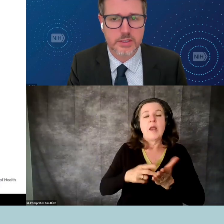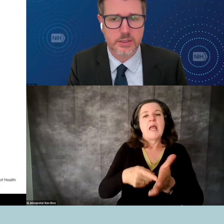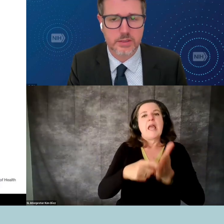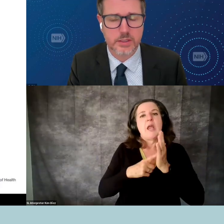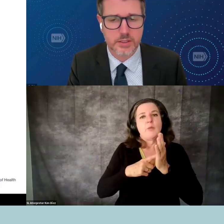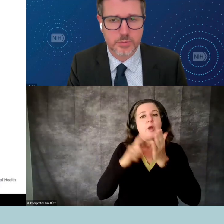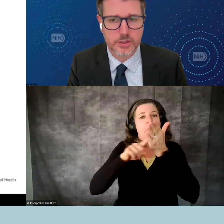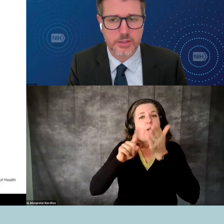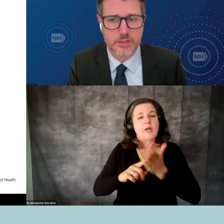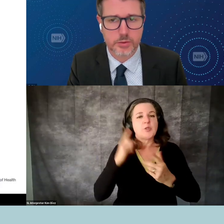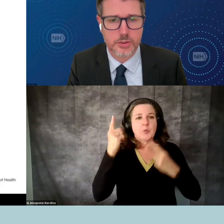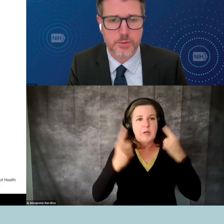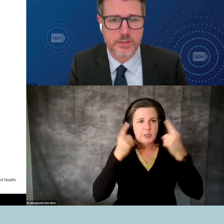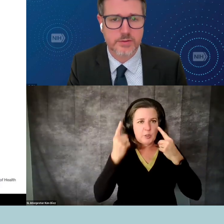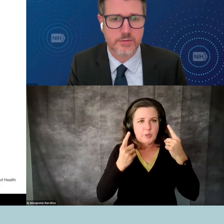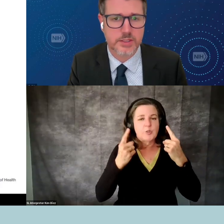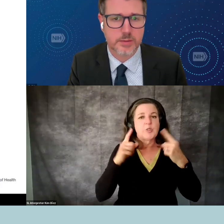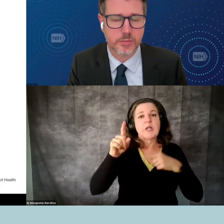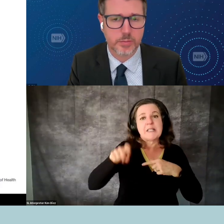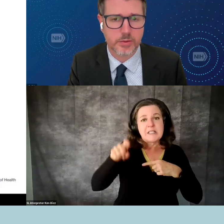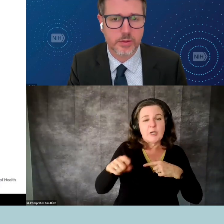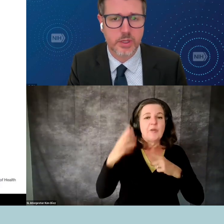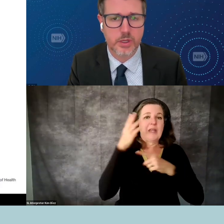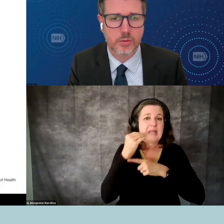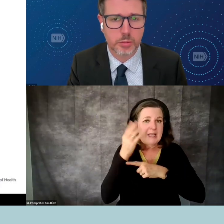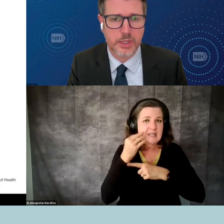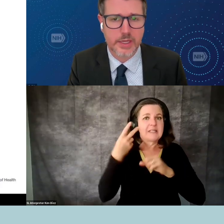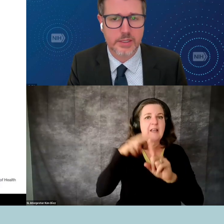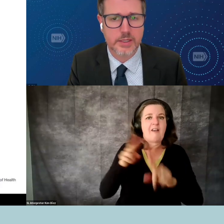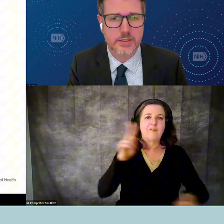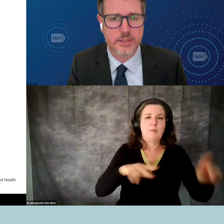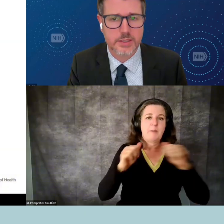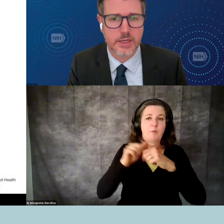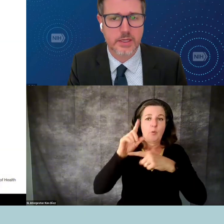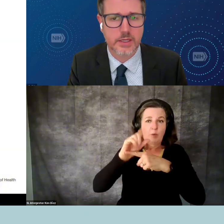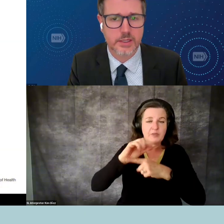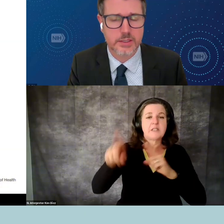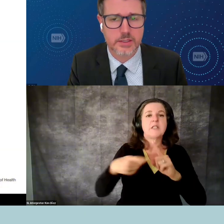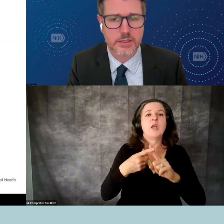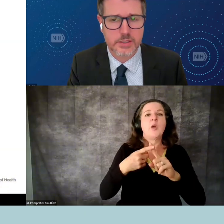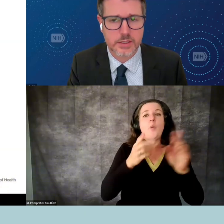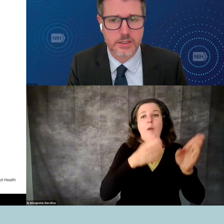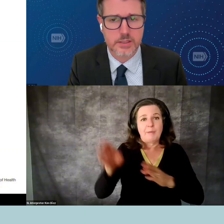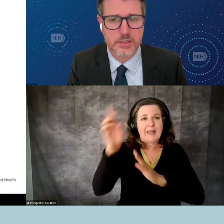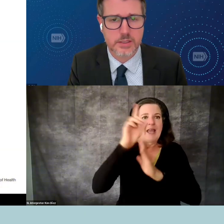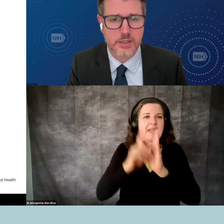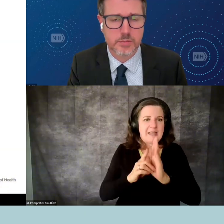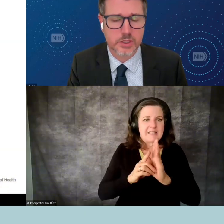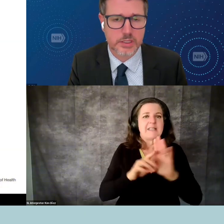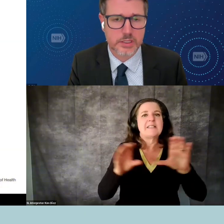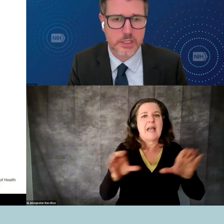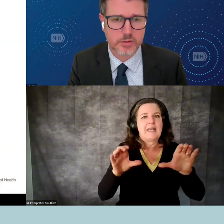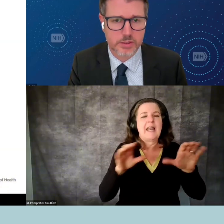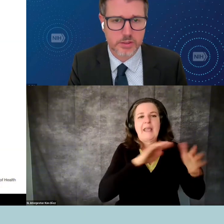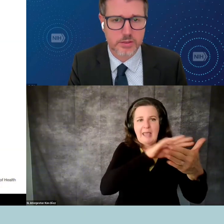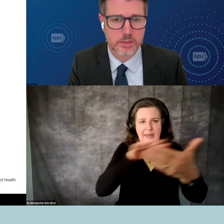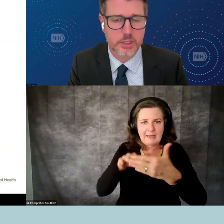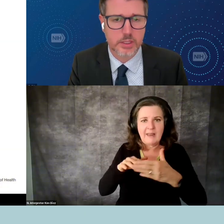needs, experiences, and perspectives of disabled people when planning, designing, and conducting studies and communicating study results.